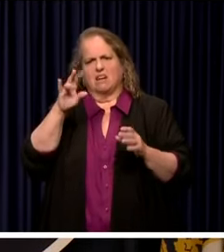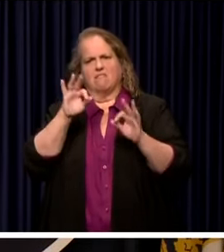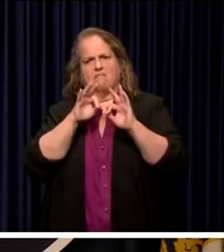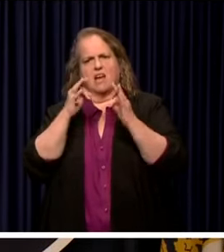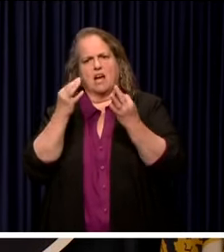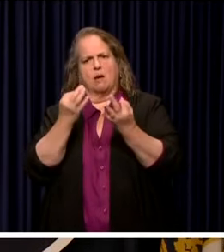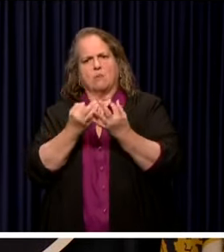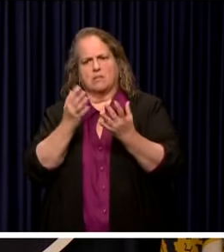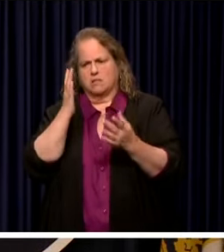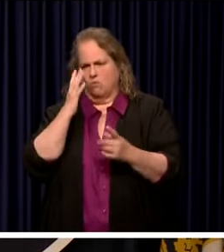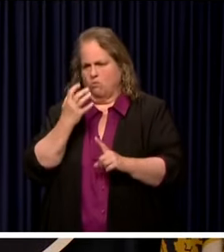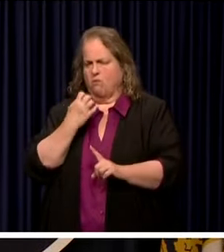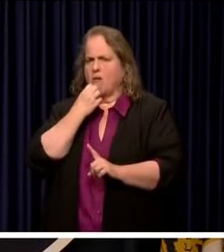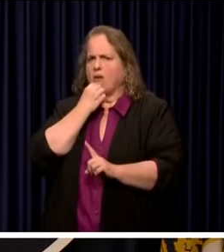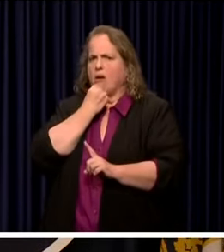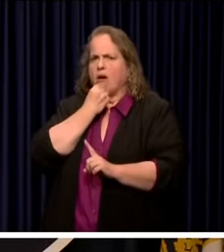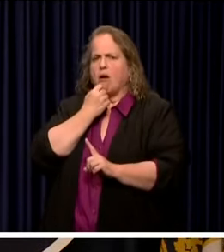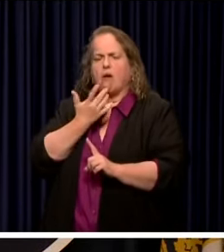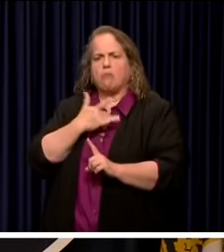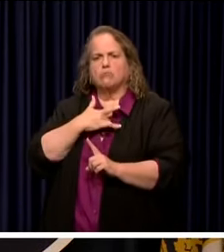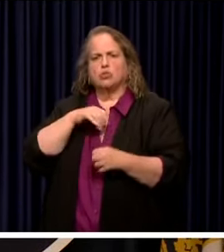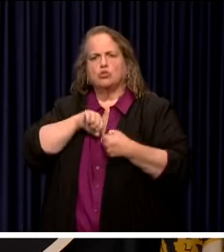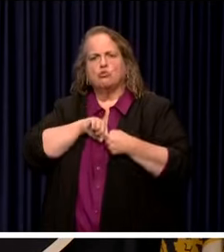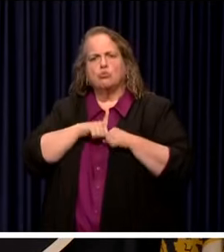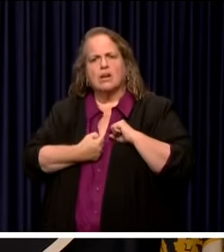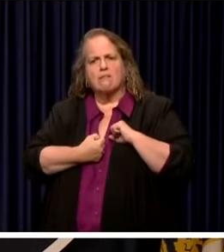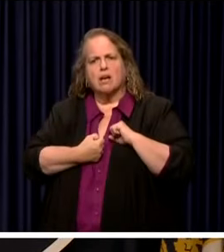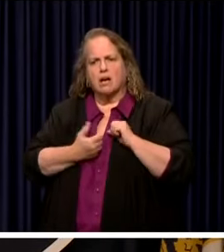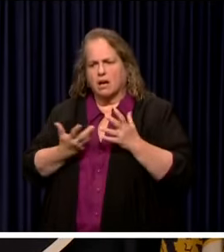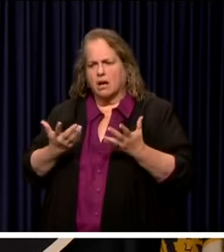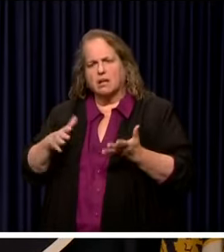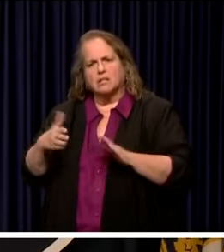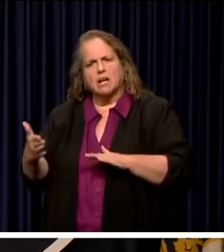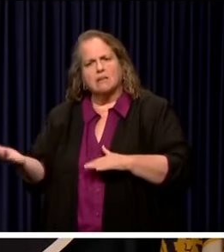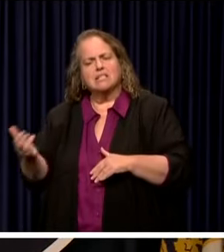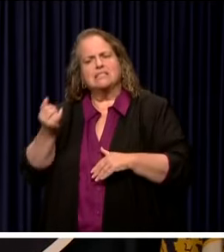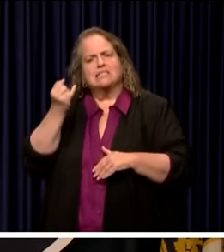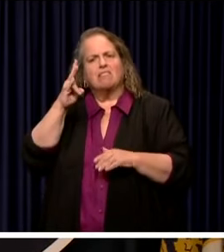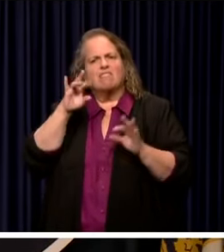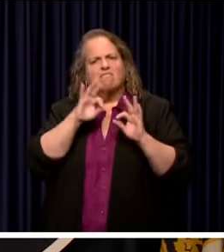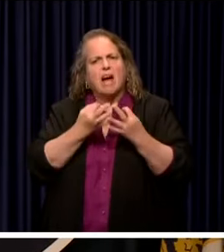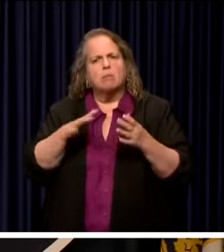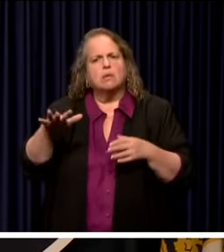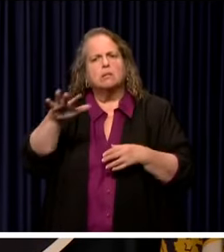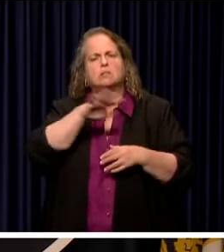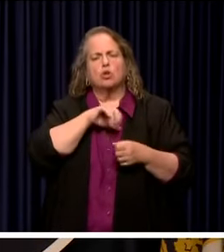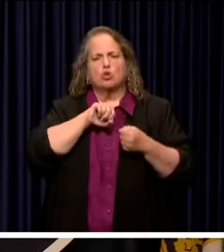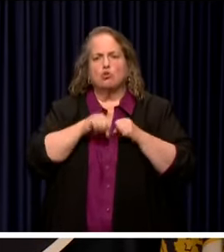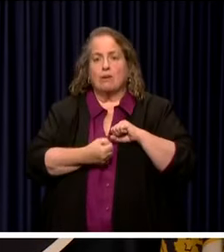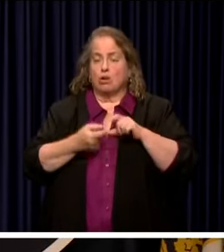71-YEAR-OLD MALE IN JEFFERSON, AN 80-YEAR-OLD FEMALE IN HOPKINS, 81-YEAR-OLD FEMALE IN